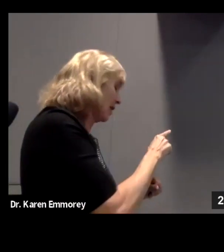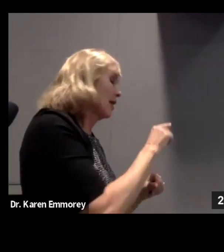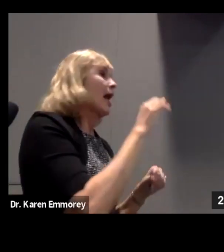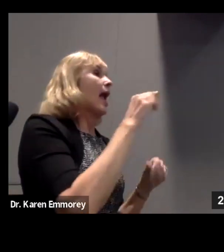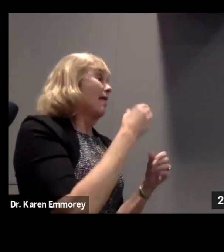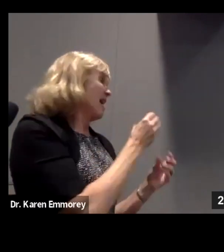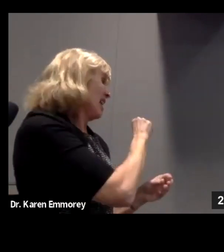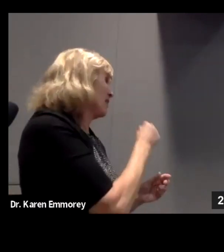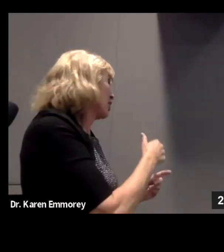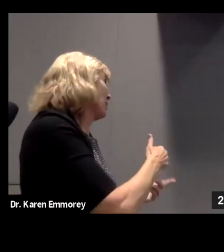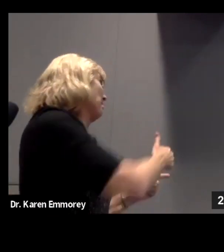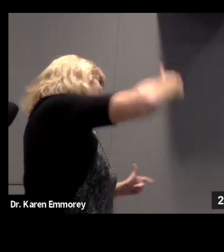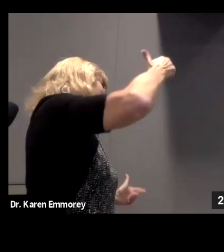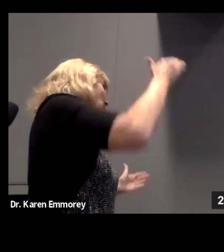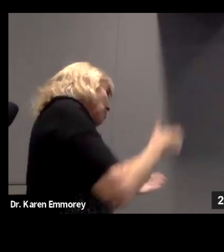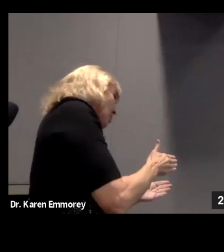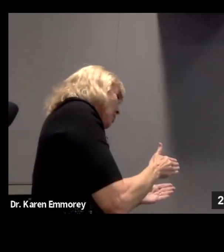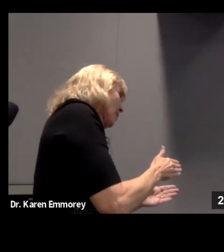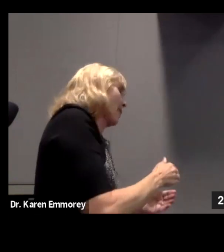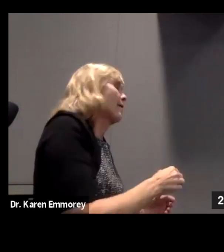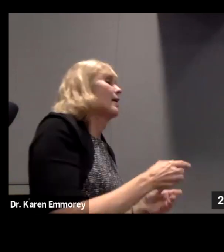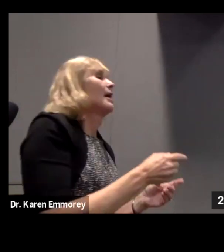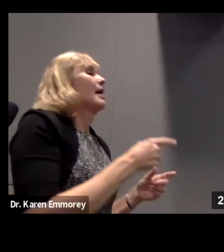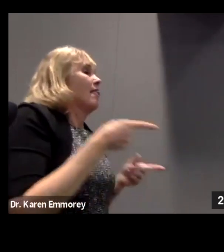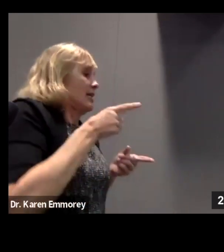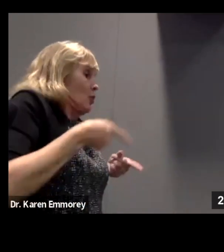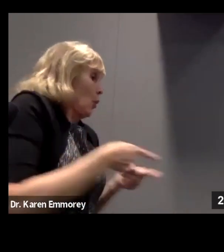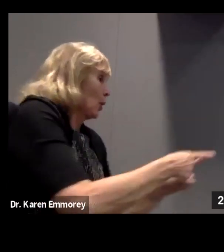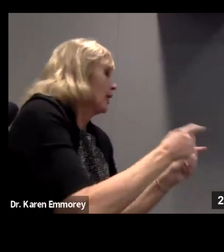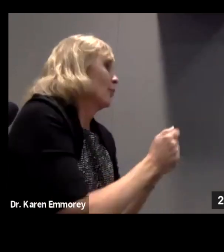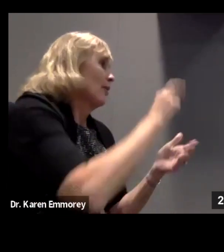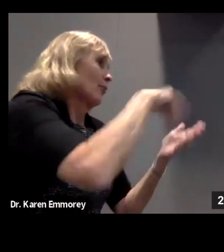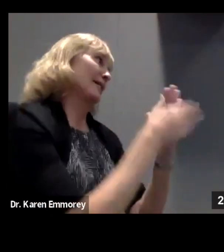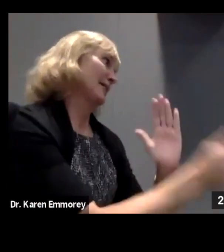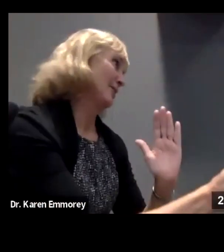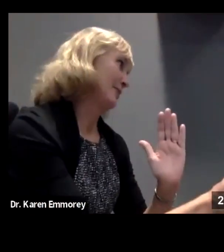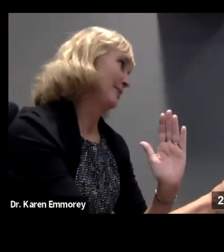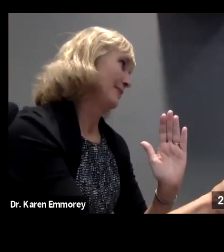So the less skilled readers typically activate Asl